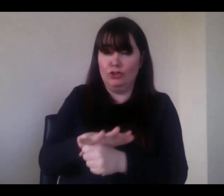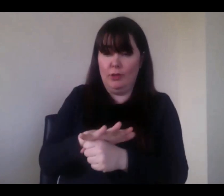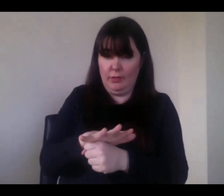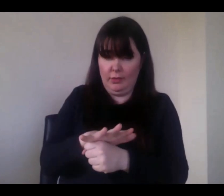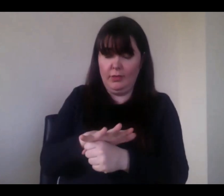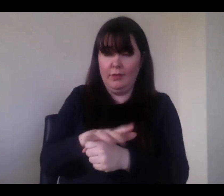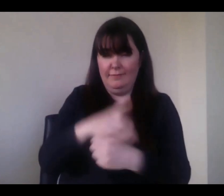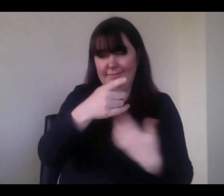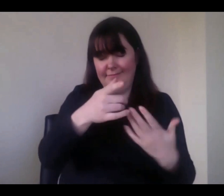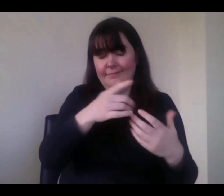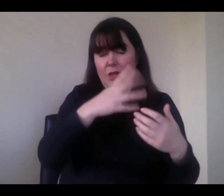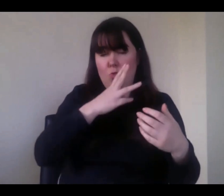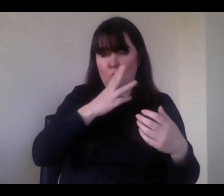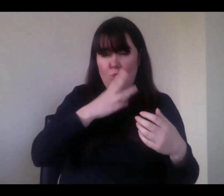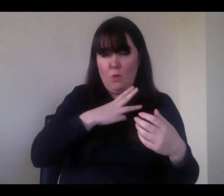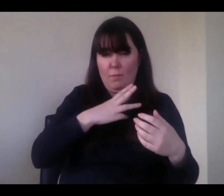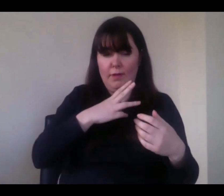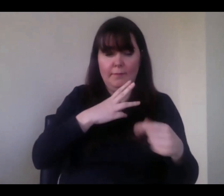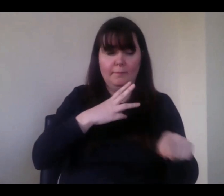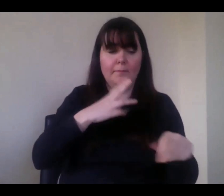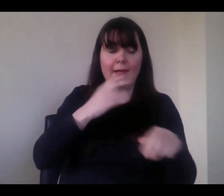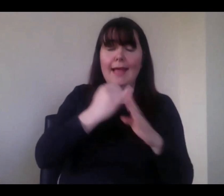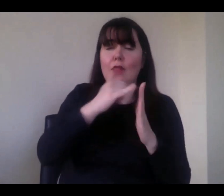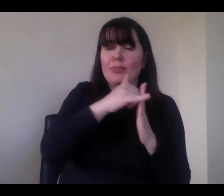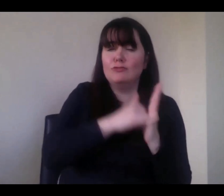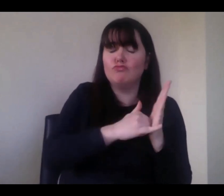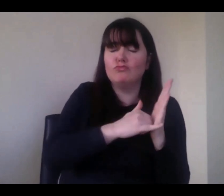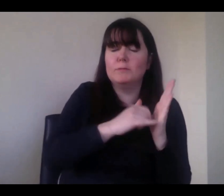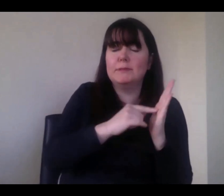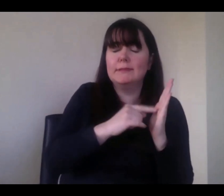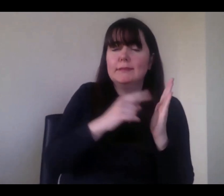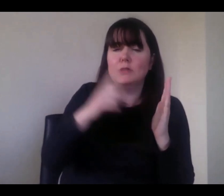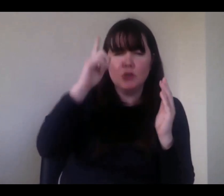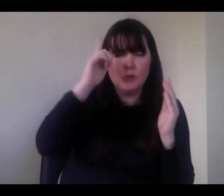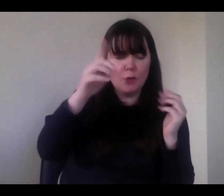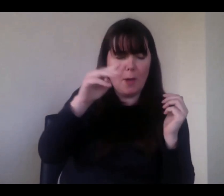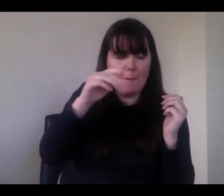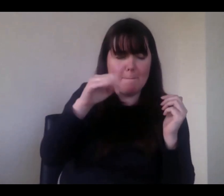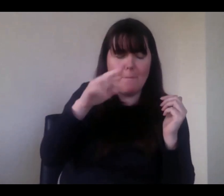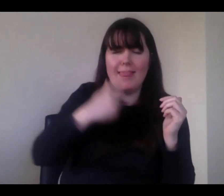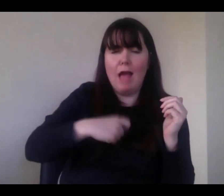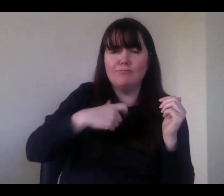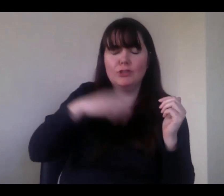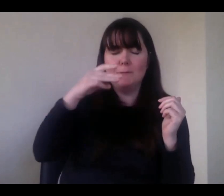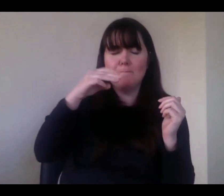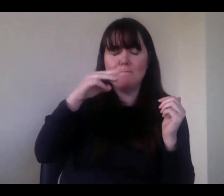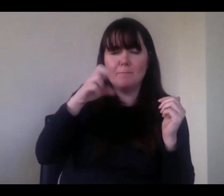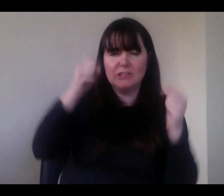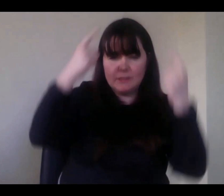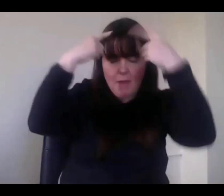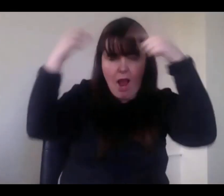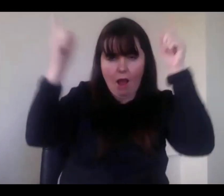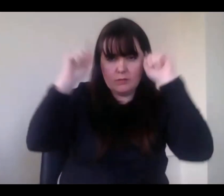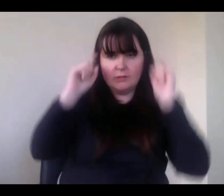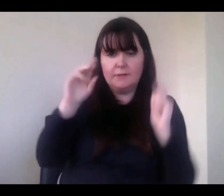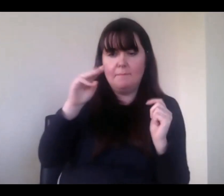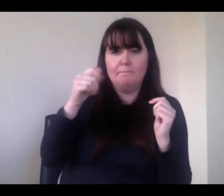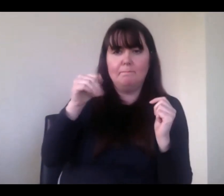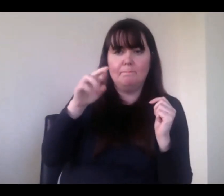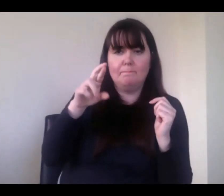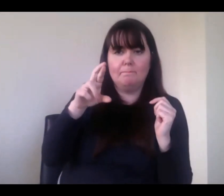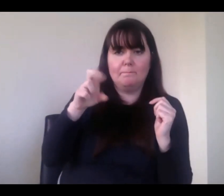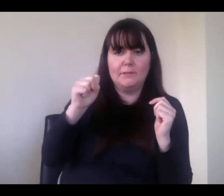in Irish Deaf women's lives, and really picked up on the themes of oppression. And we